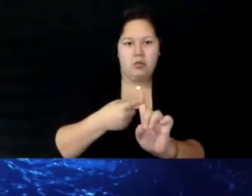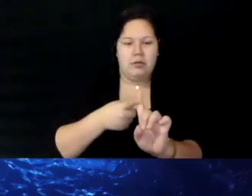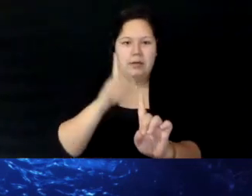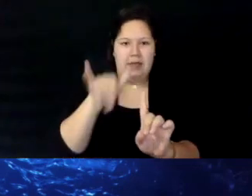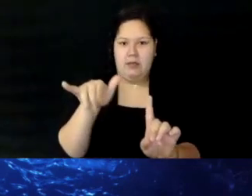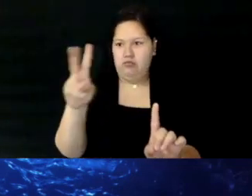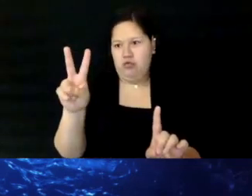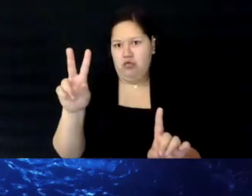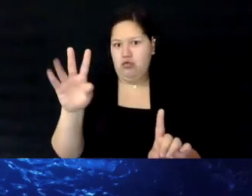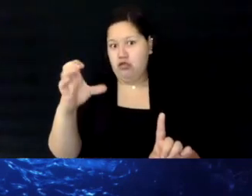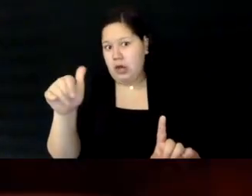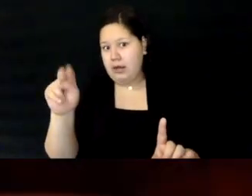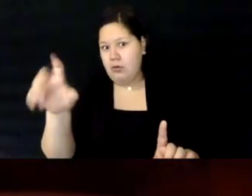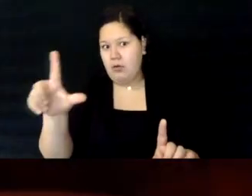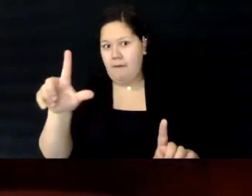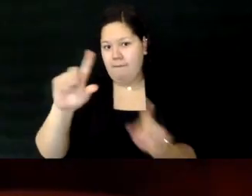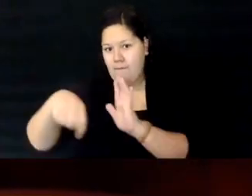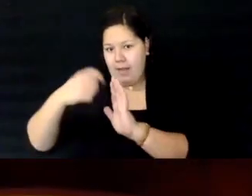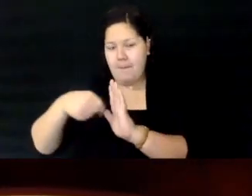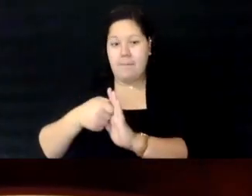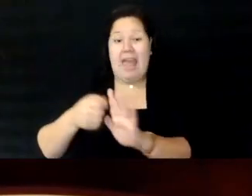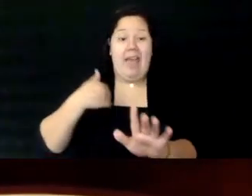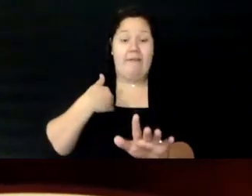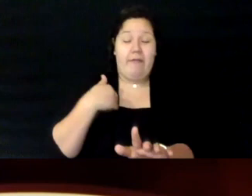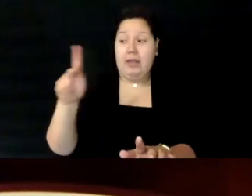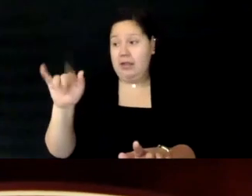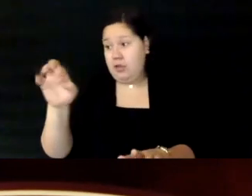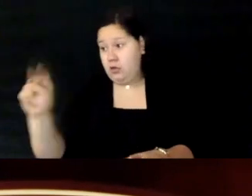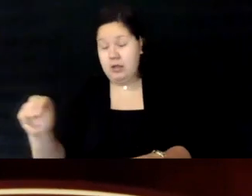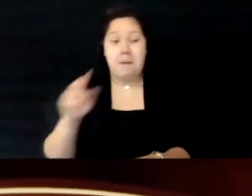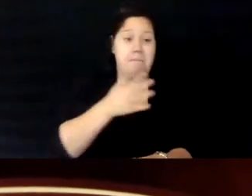with the two different narratives of Kiran and my story on the two different sides.